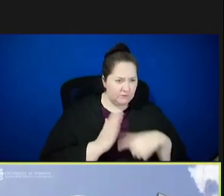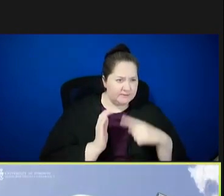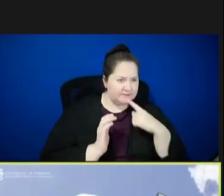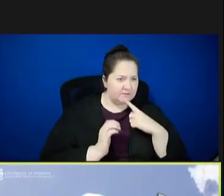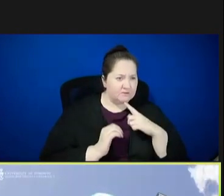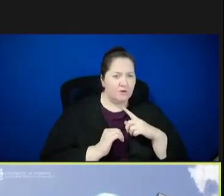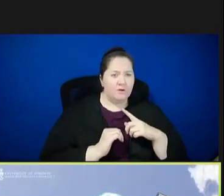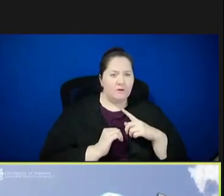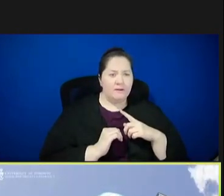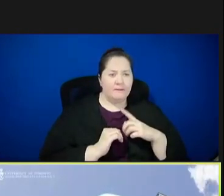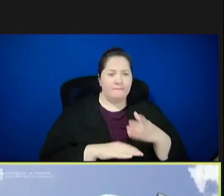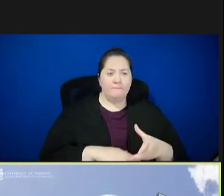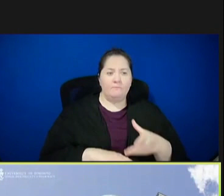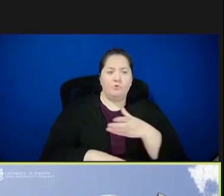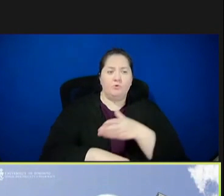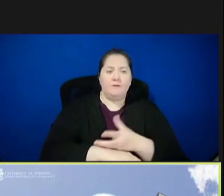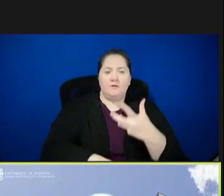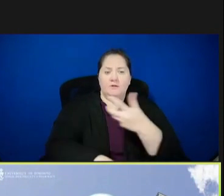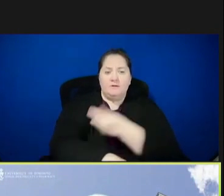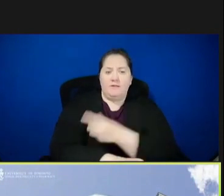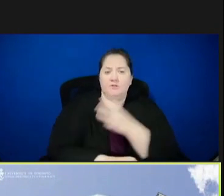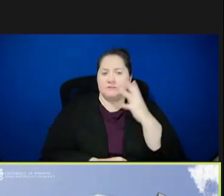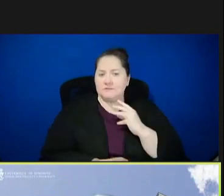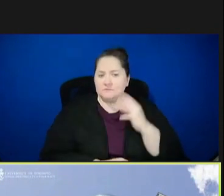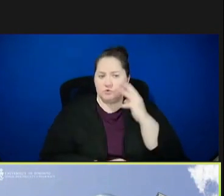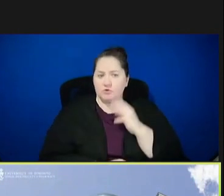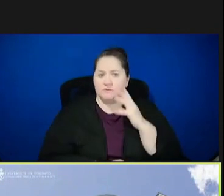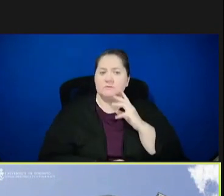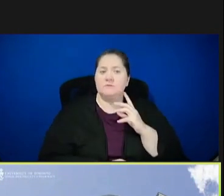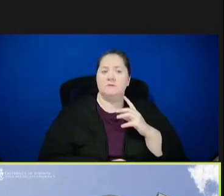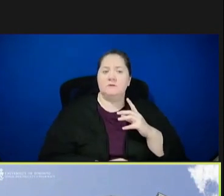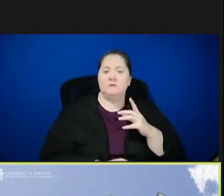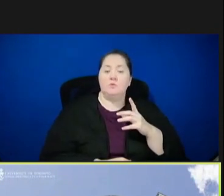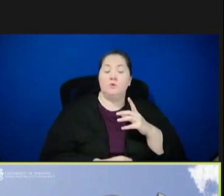about improving your vaccination experience. We show that to pharmacy students when we train them